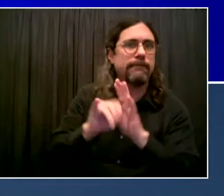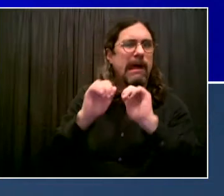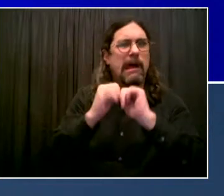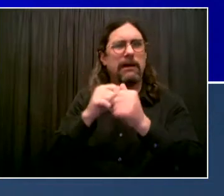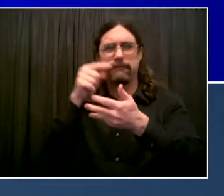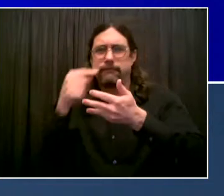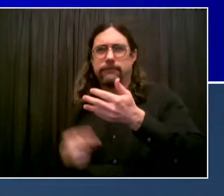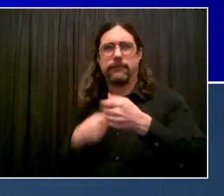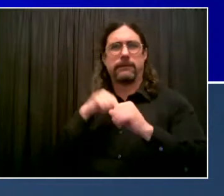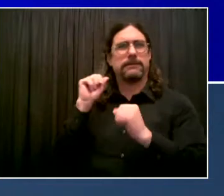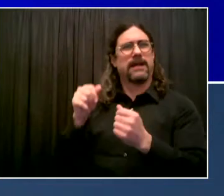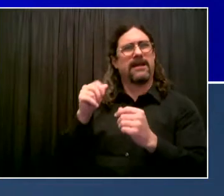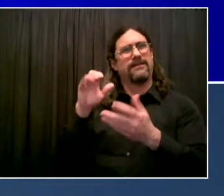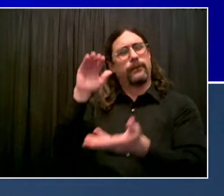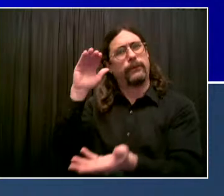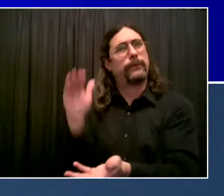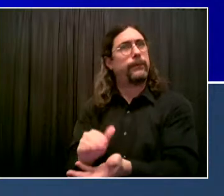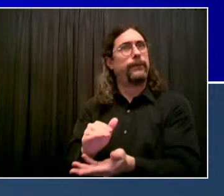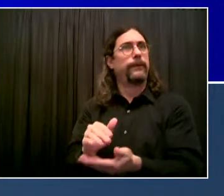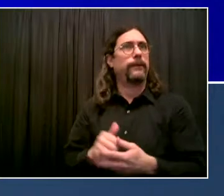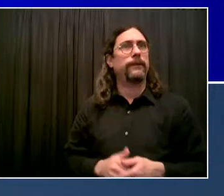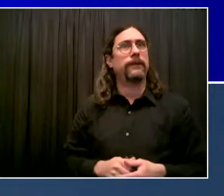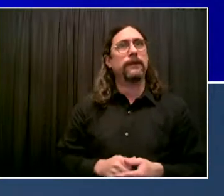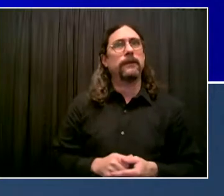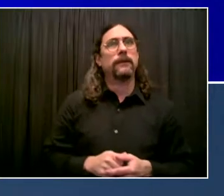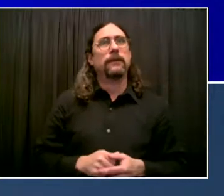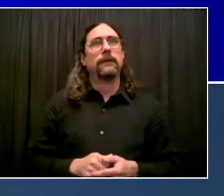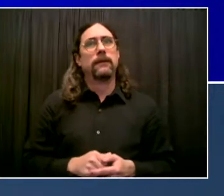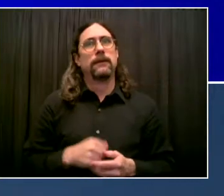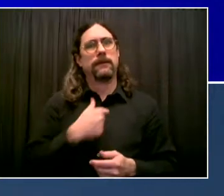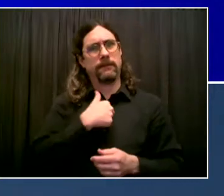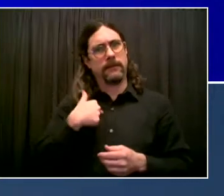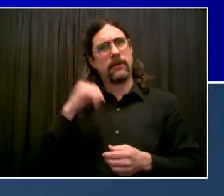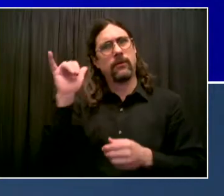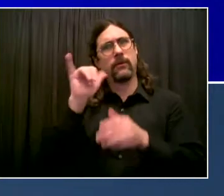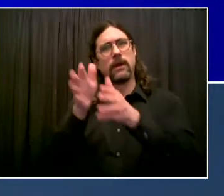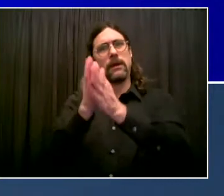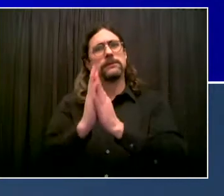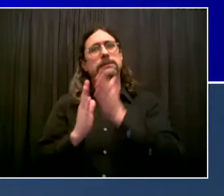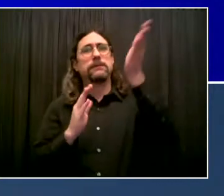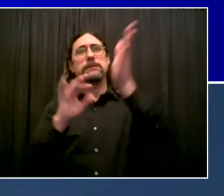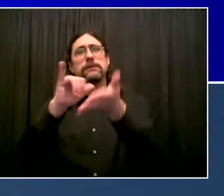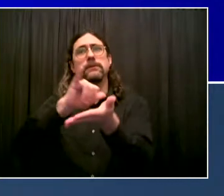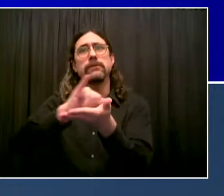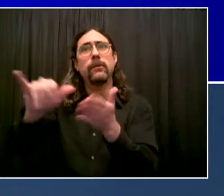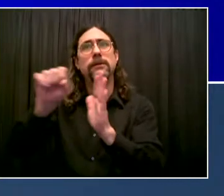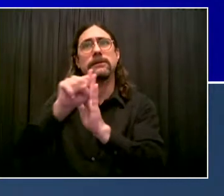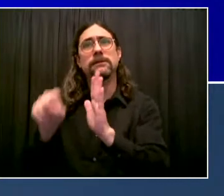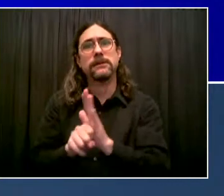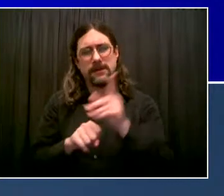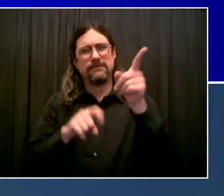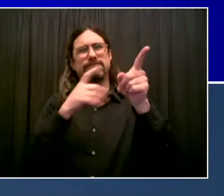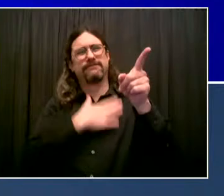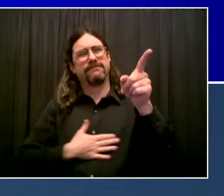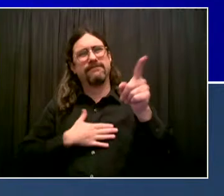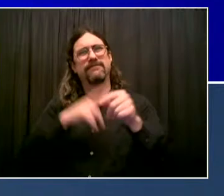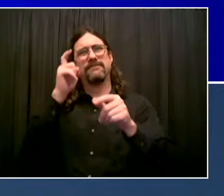CAN SUPPORT AND PROTEECT THOSE WHO ARE PUT IN THE SITUATION. STMO IMPORTANTLY WE ARE CALLING ON THE STATE OF